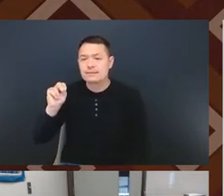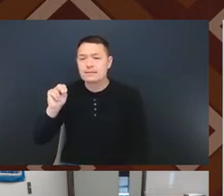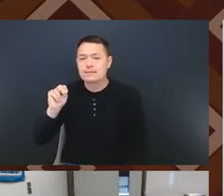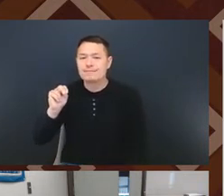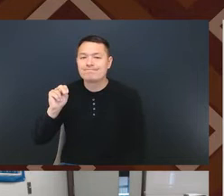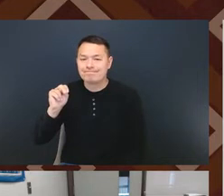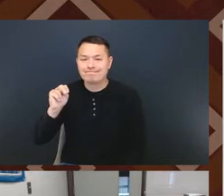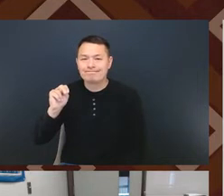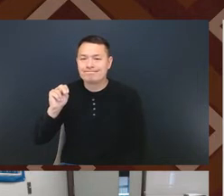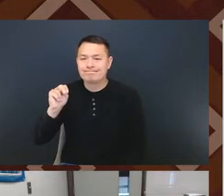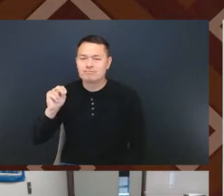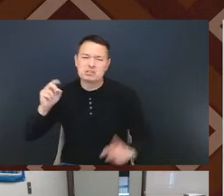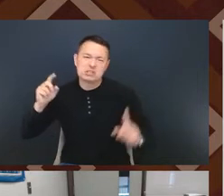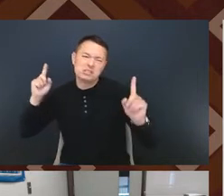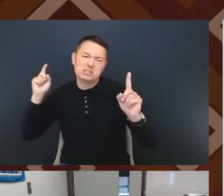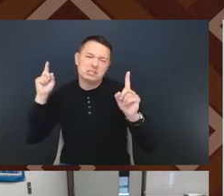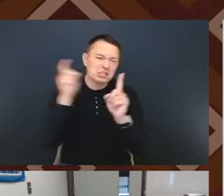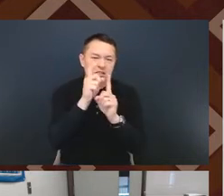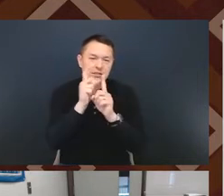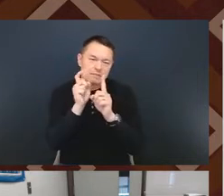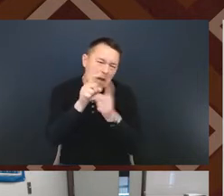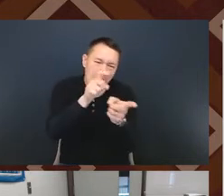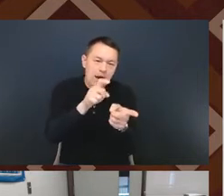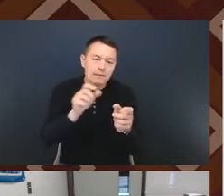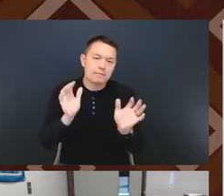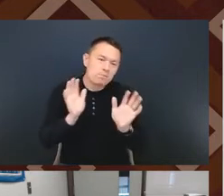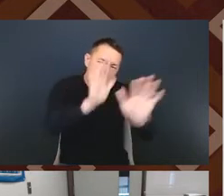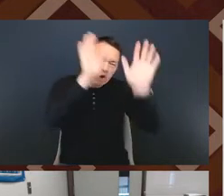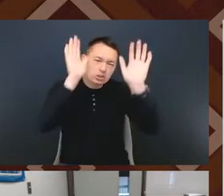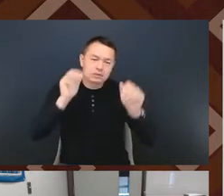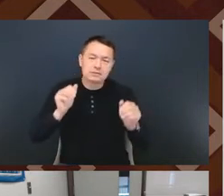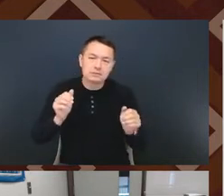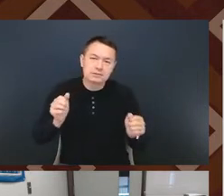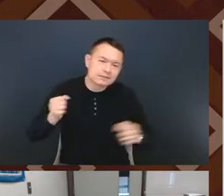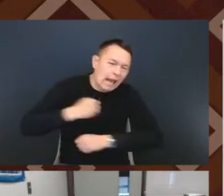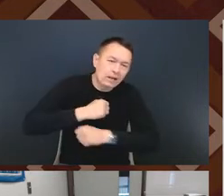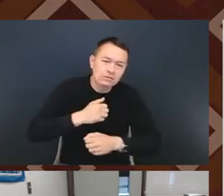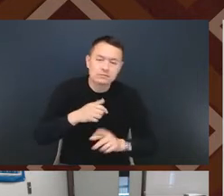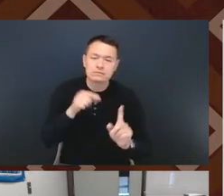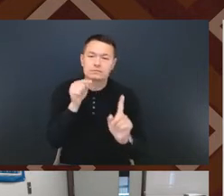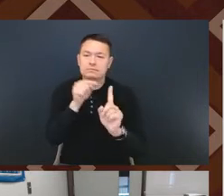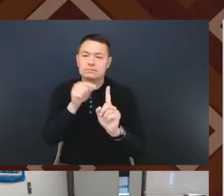after Tapworld or pushed each eye to the ground.